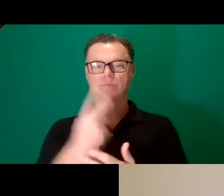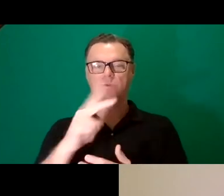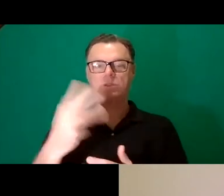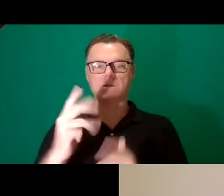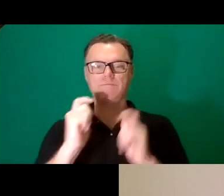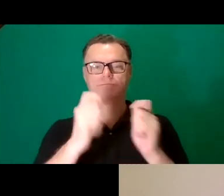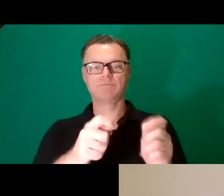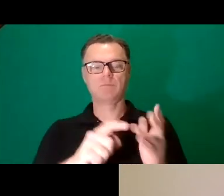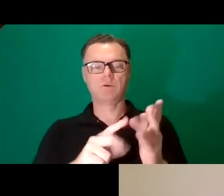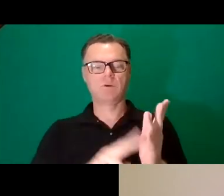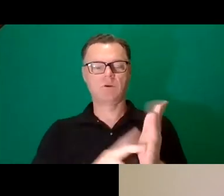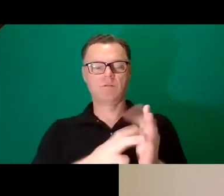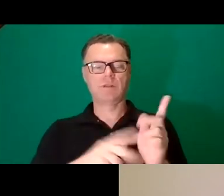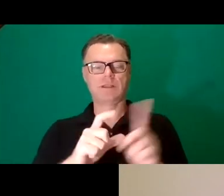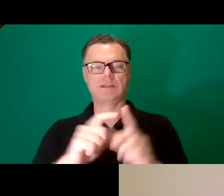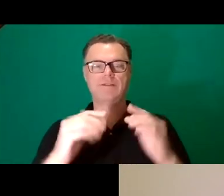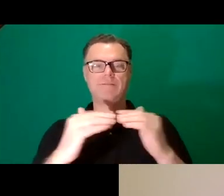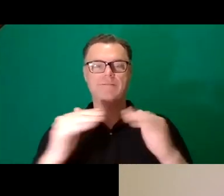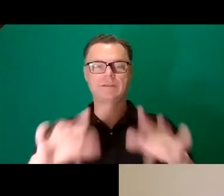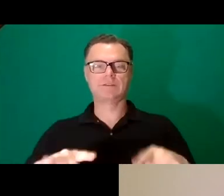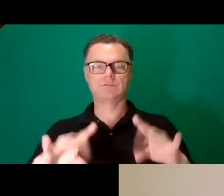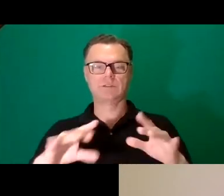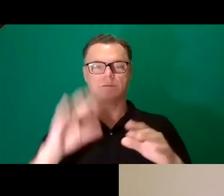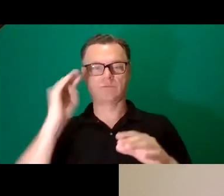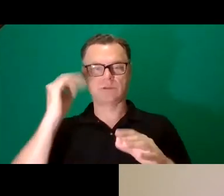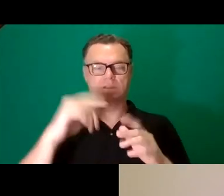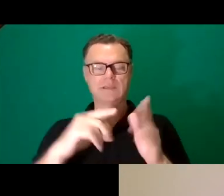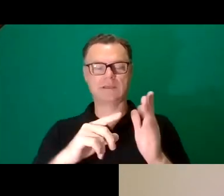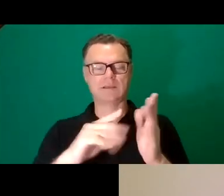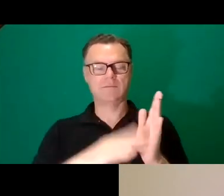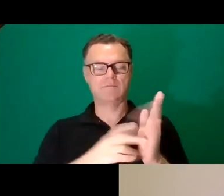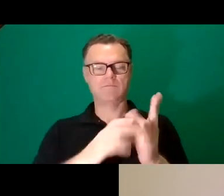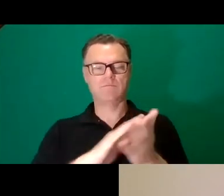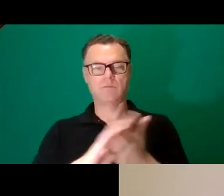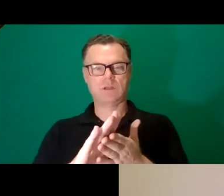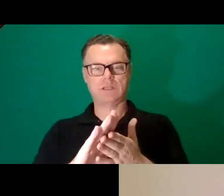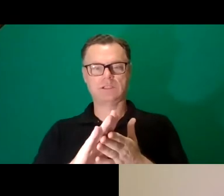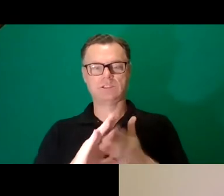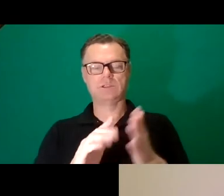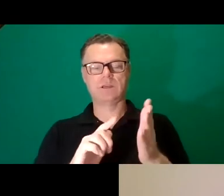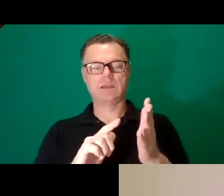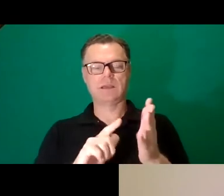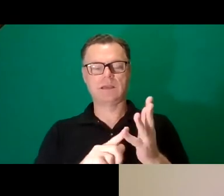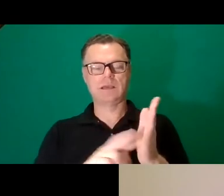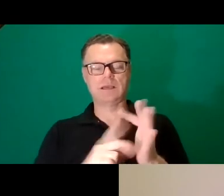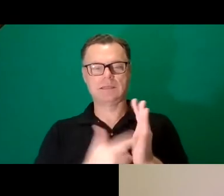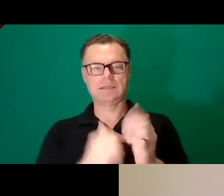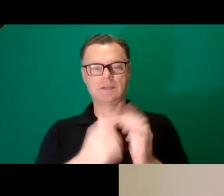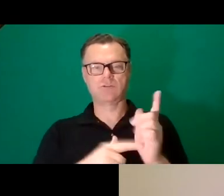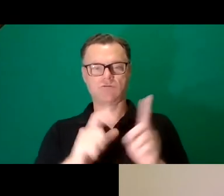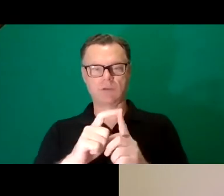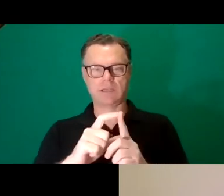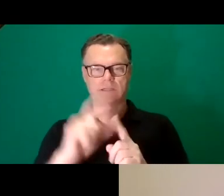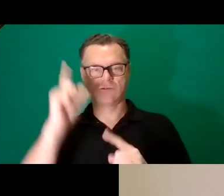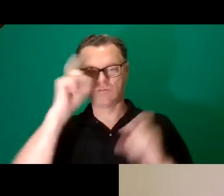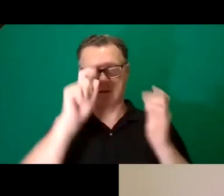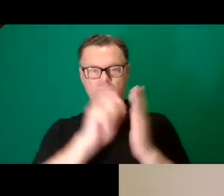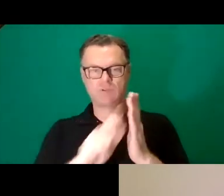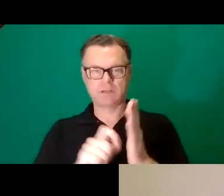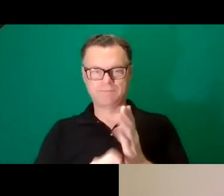Fair Australia Essay Prize and the Monash Undergraduate Creative Writing Prize in 2018. She was shortlisted for the Ritchell Prize and